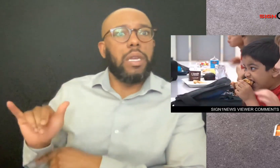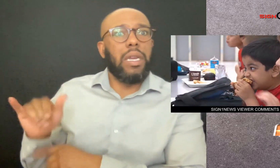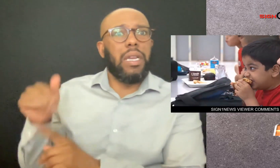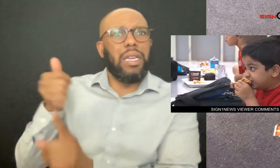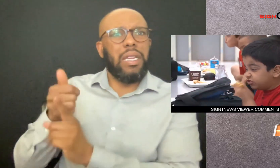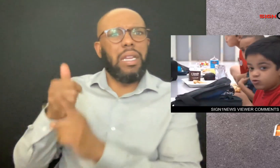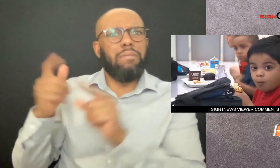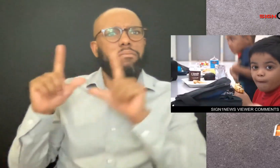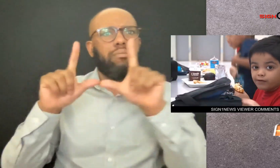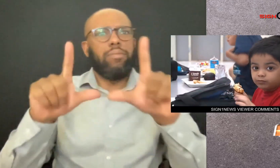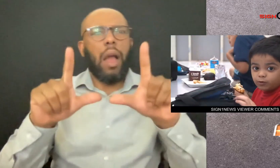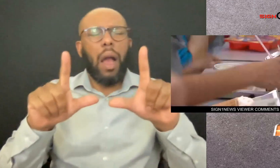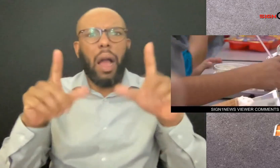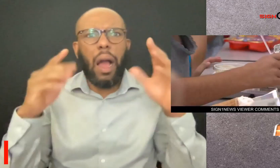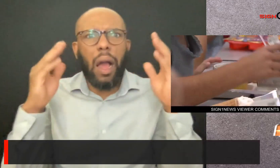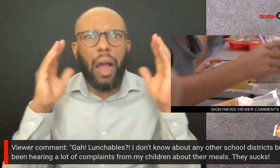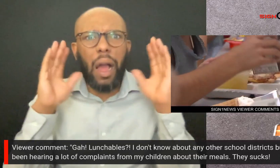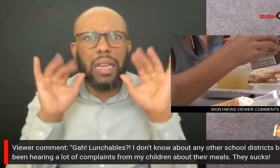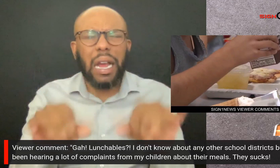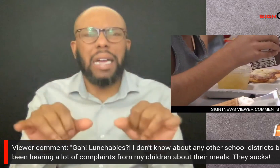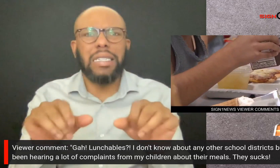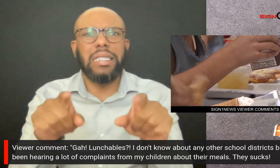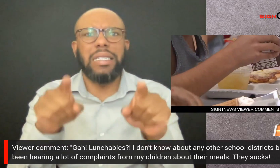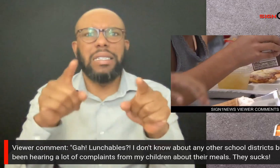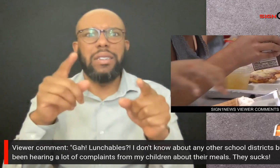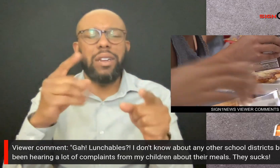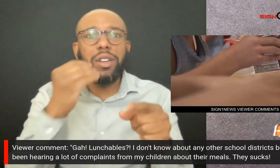Camp J. Kelly posted good Lunchables